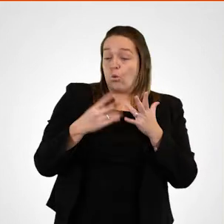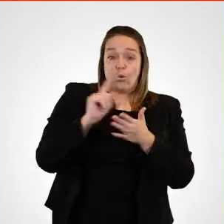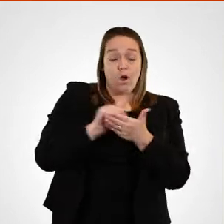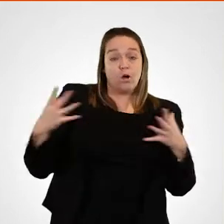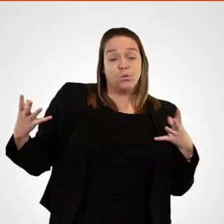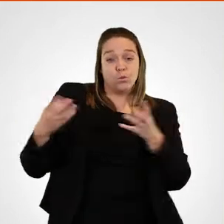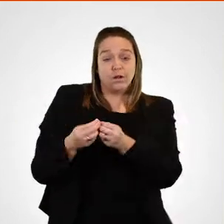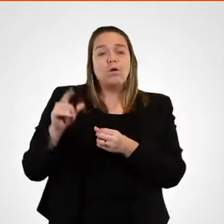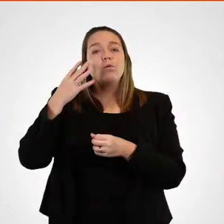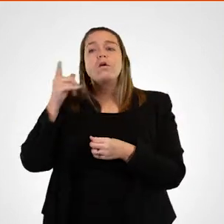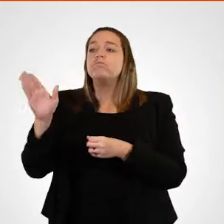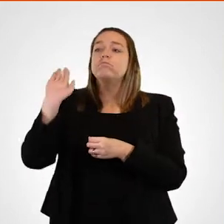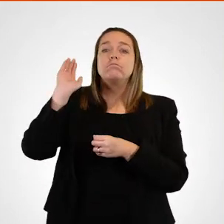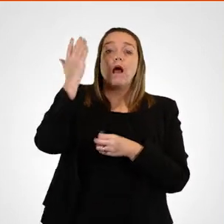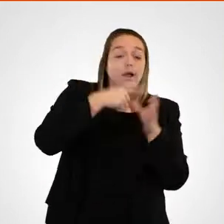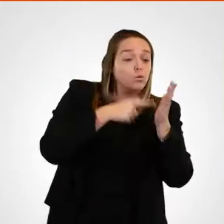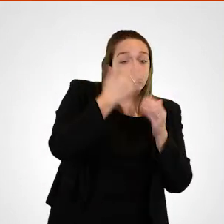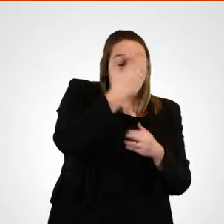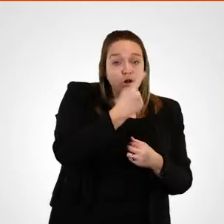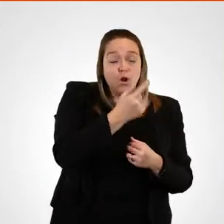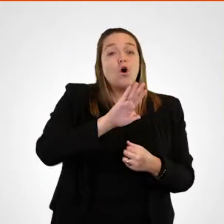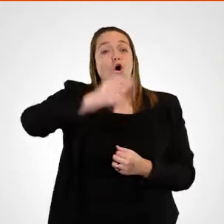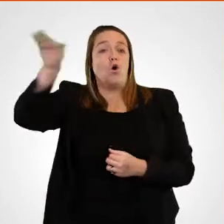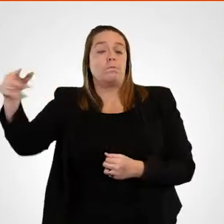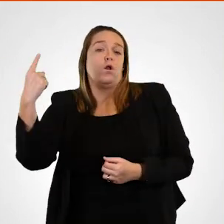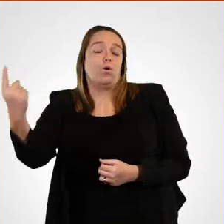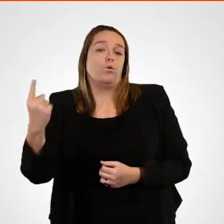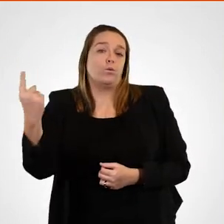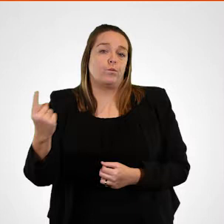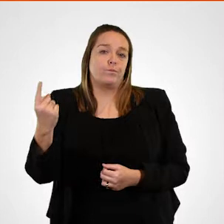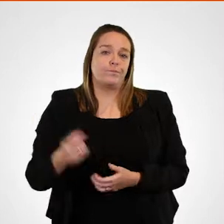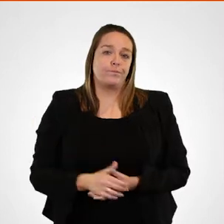but when they're doing work in school and when they're reading on their own at home.